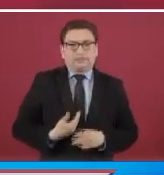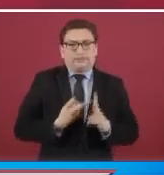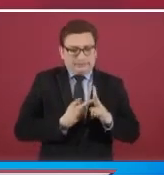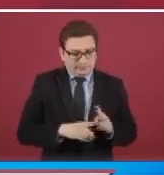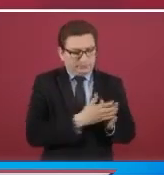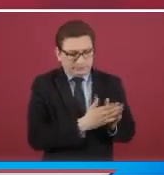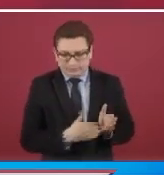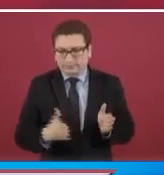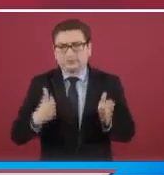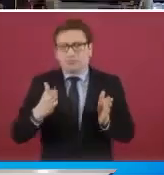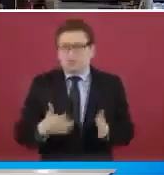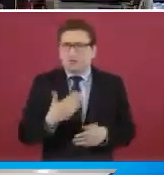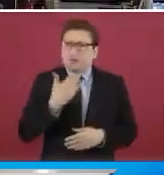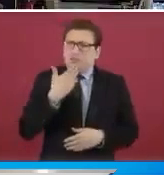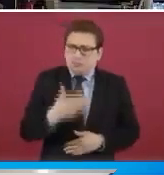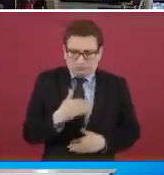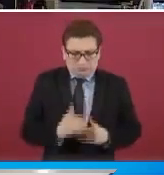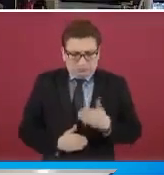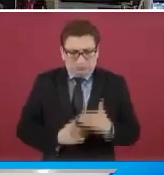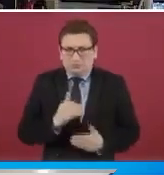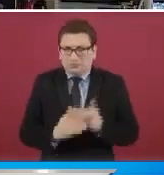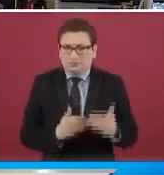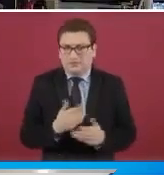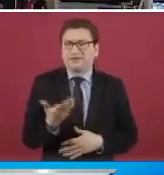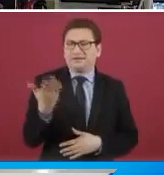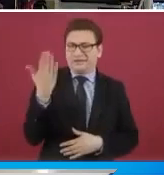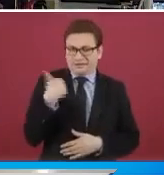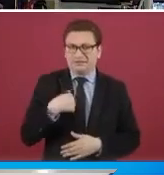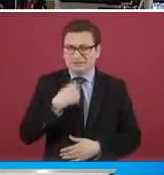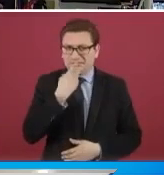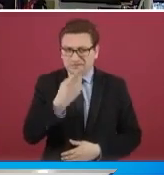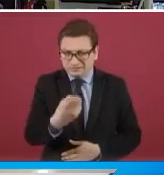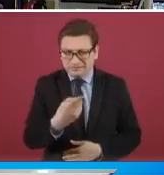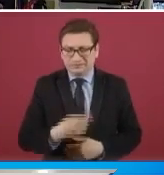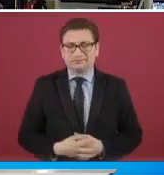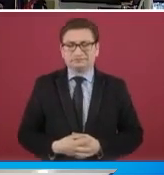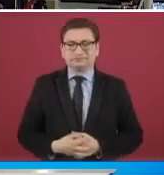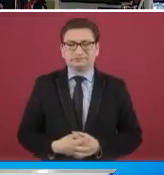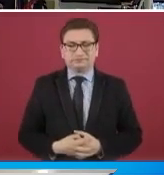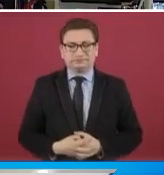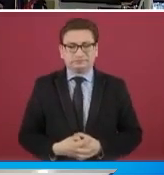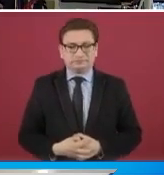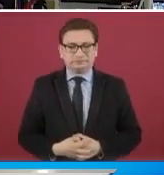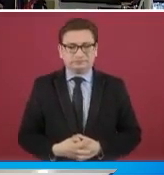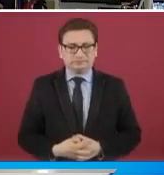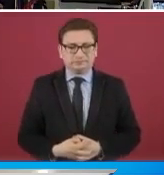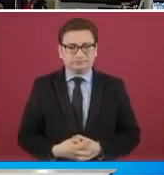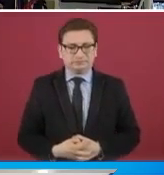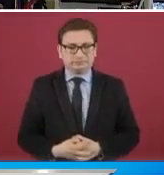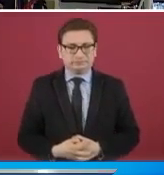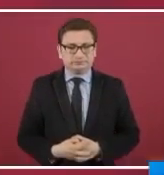which certainly is a clear violation of the Constitution processed protection against the law of remunerations of public servants